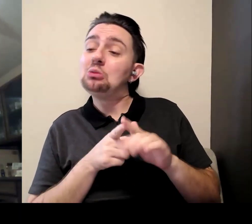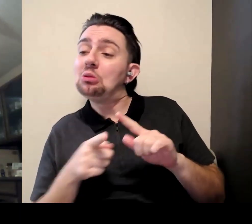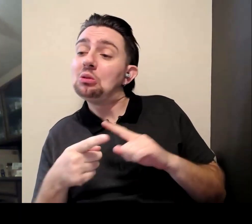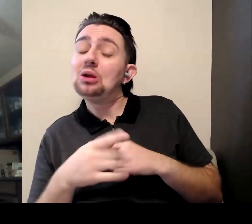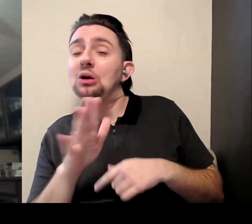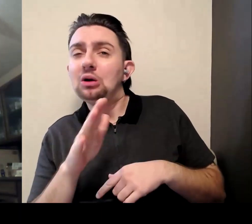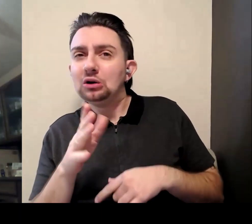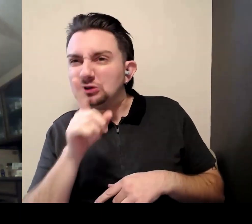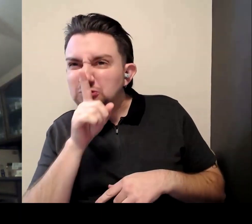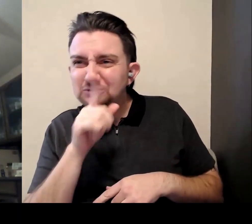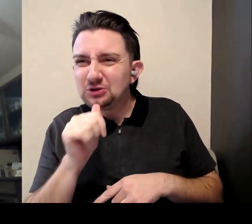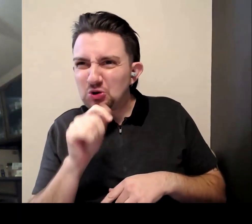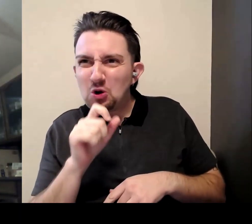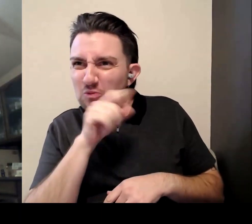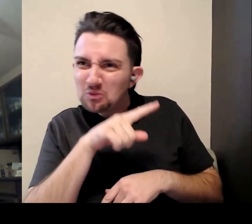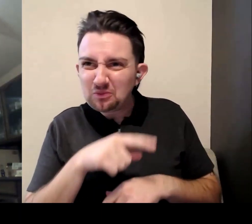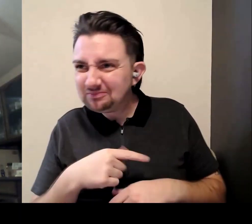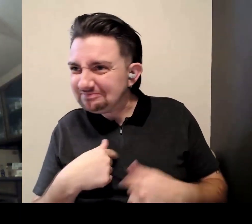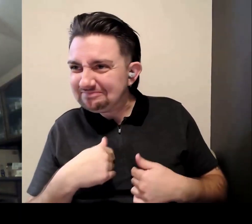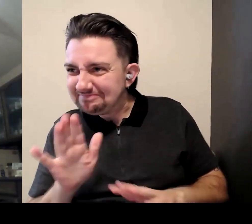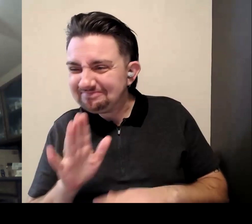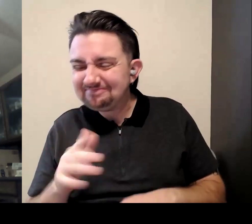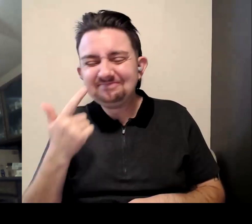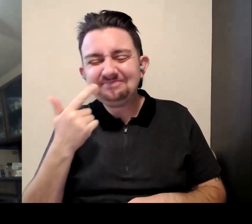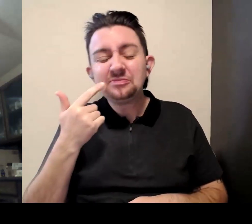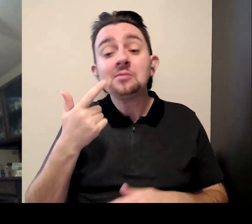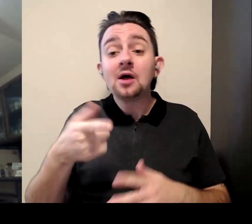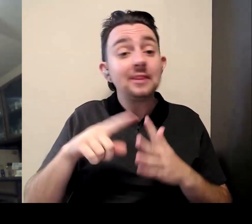And then they started having success with that.